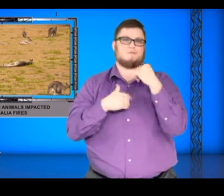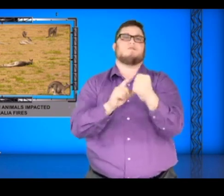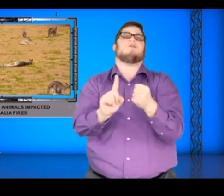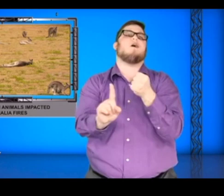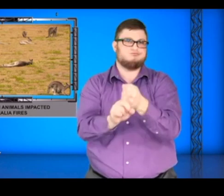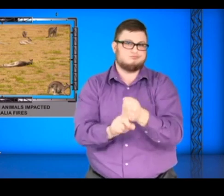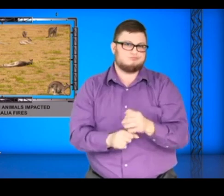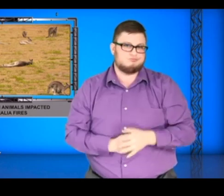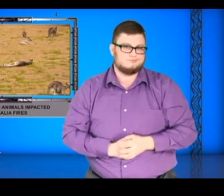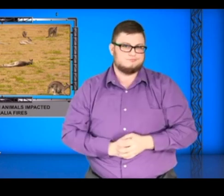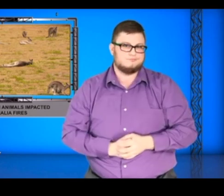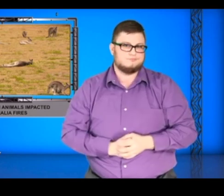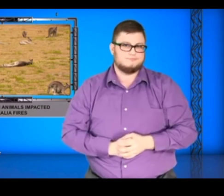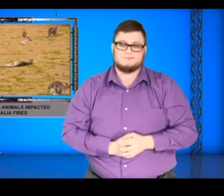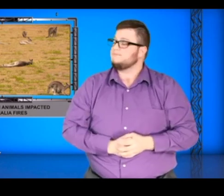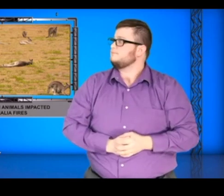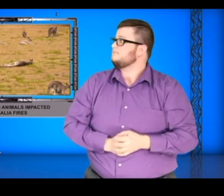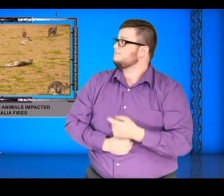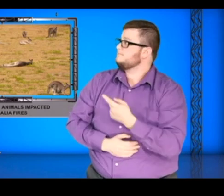ravaged Australia since September.